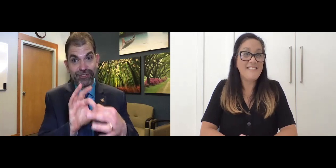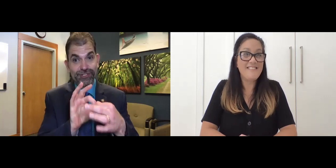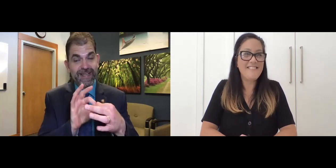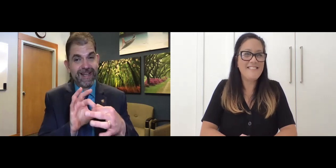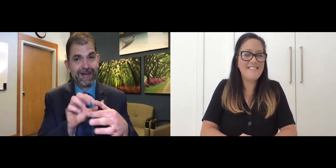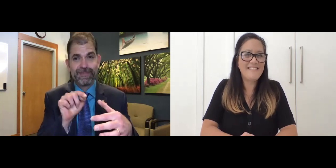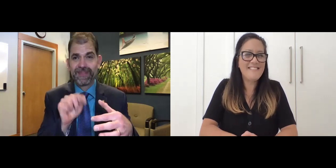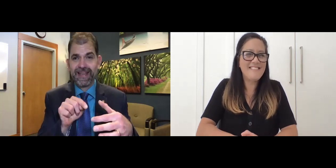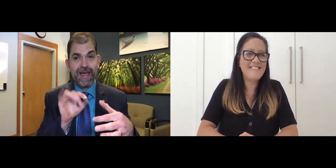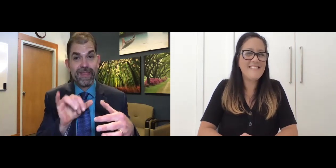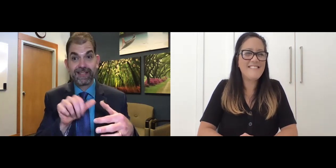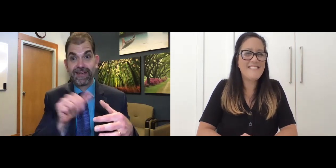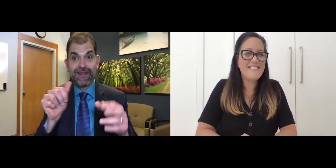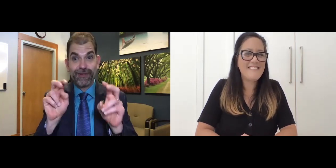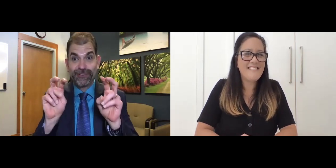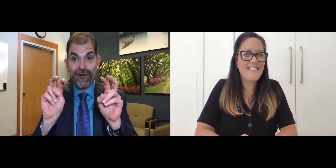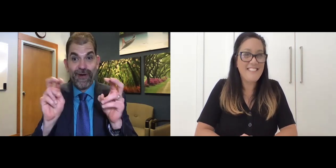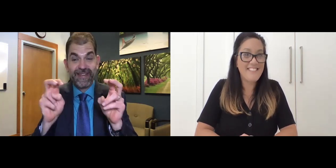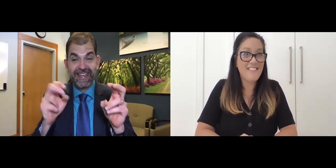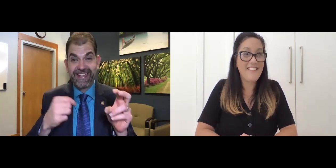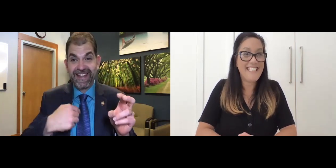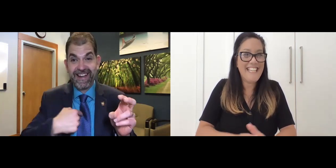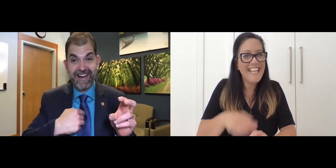Yes, the therapeutic relationship, that's another